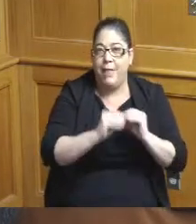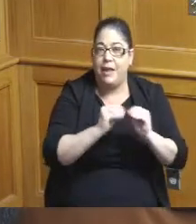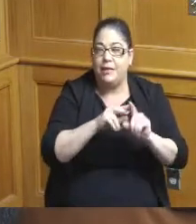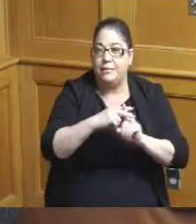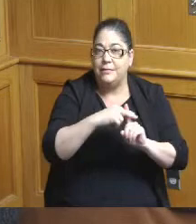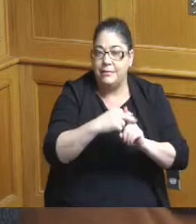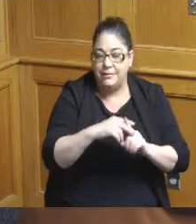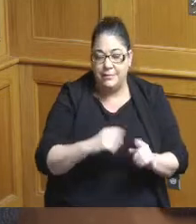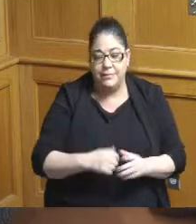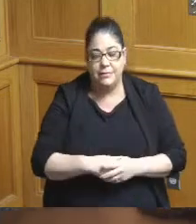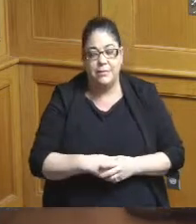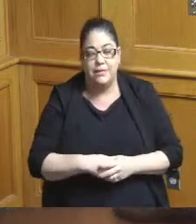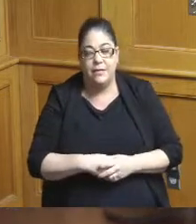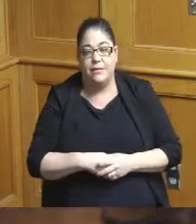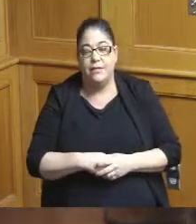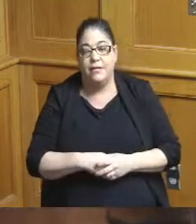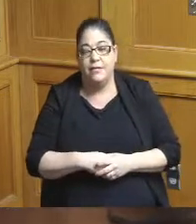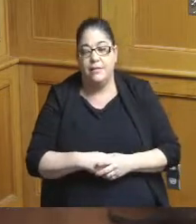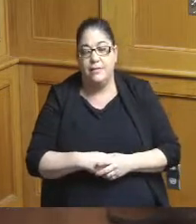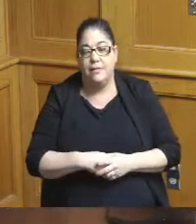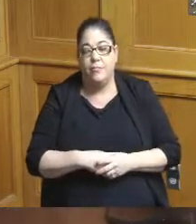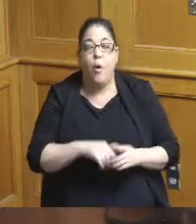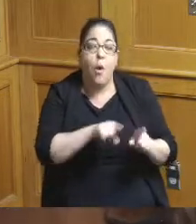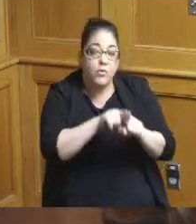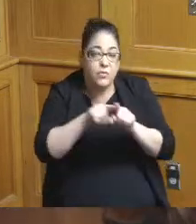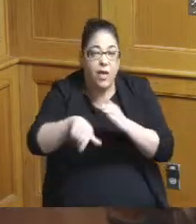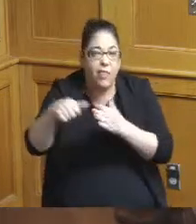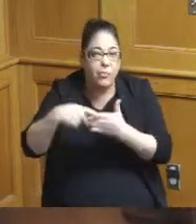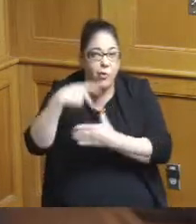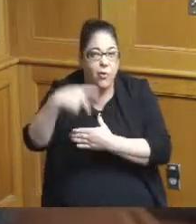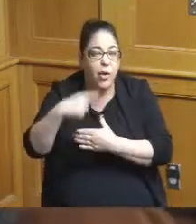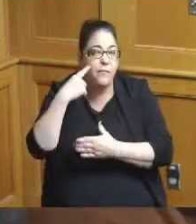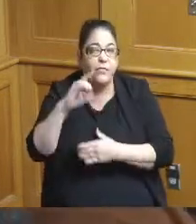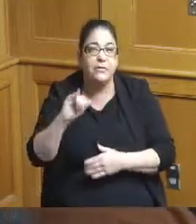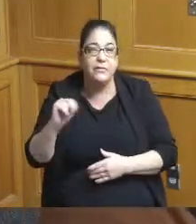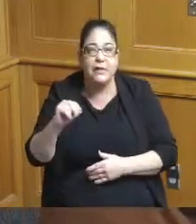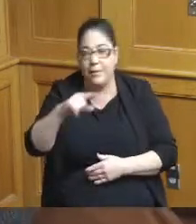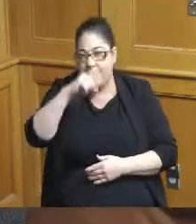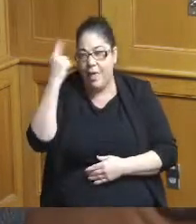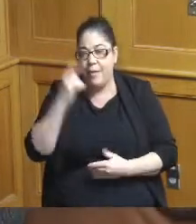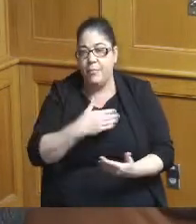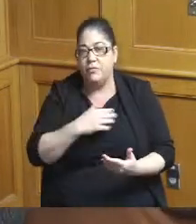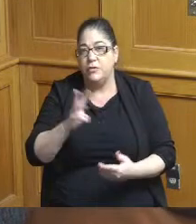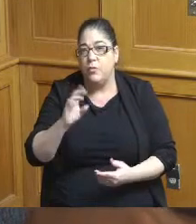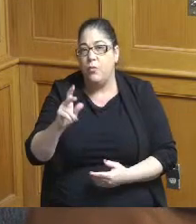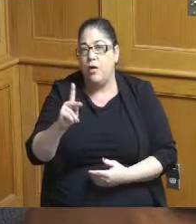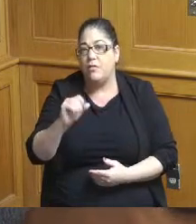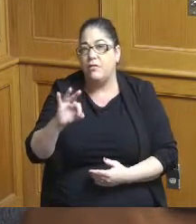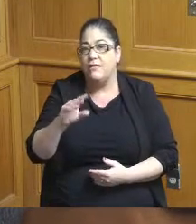just ongoing maintenance but programming for the Cincinnati black music Walk of Fame and I thought